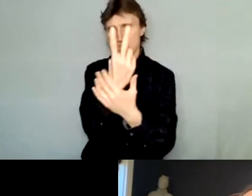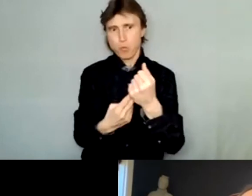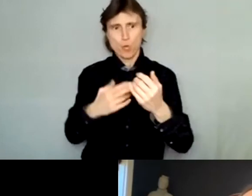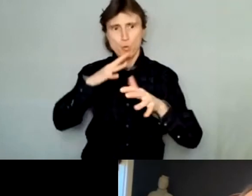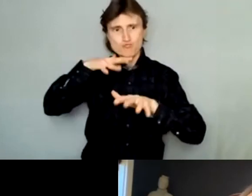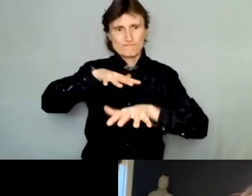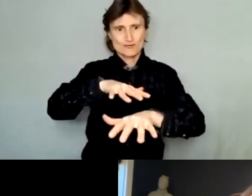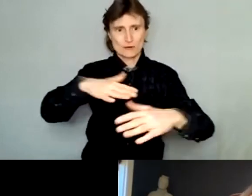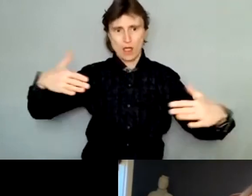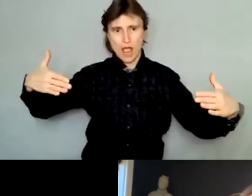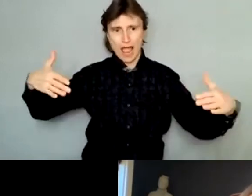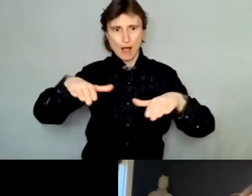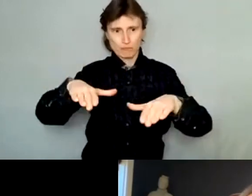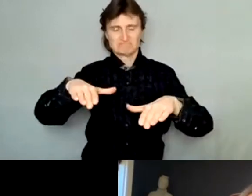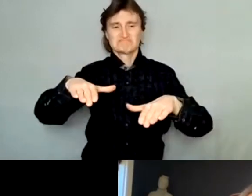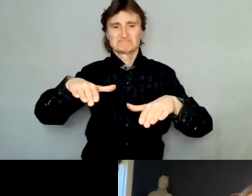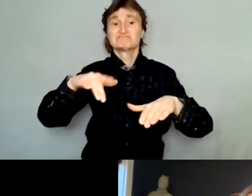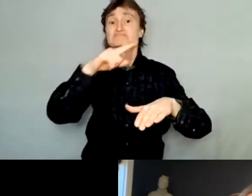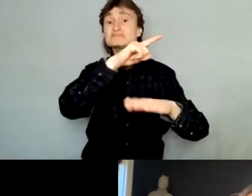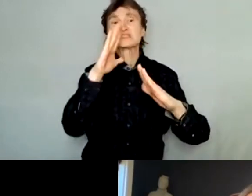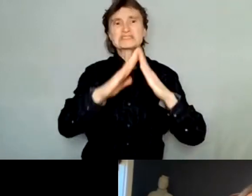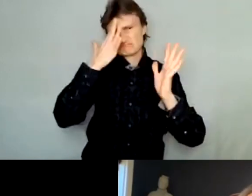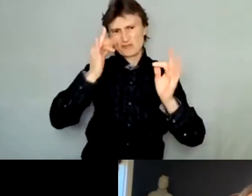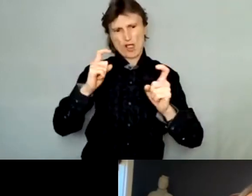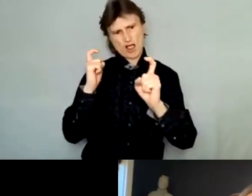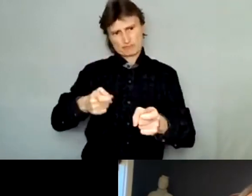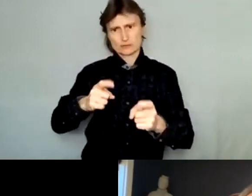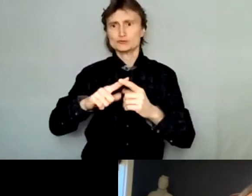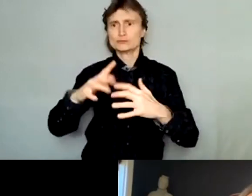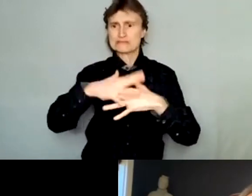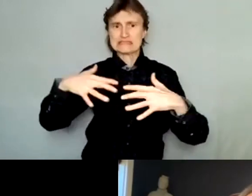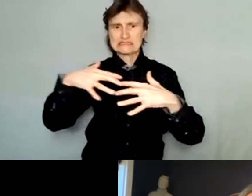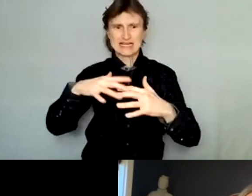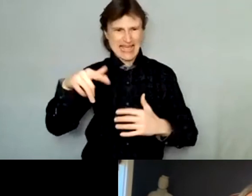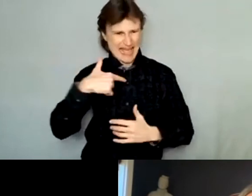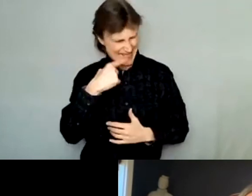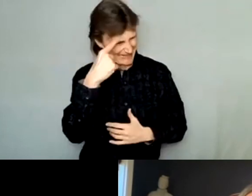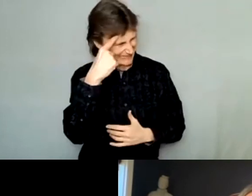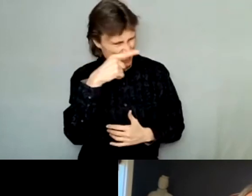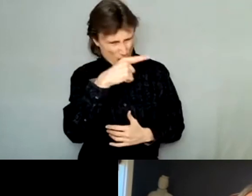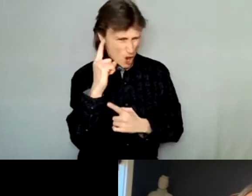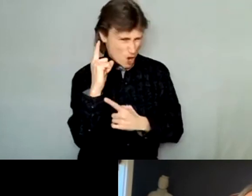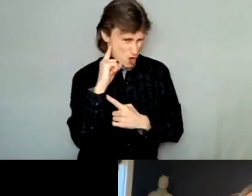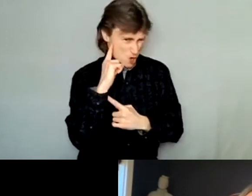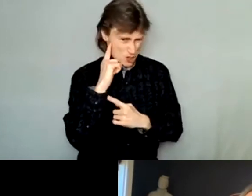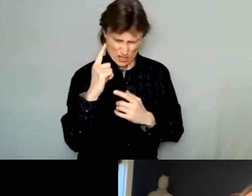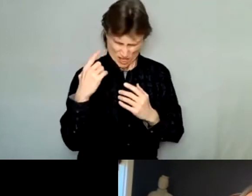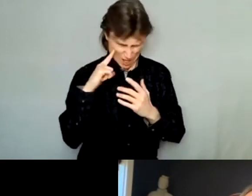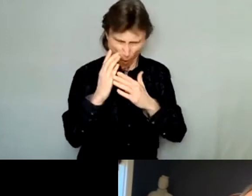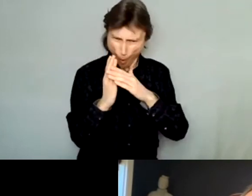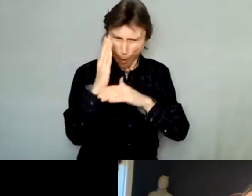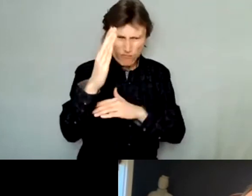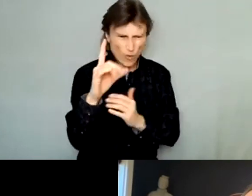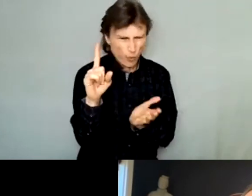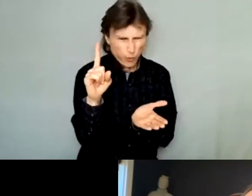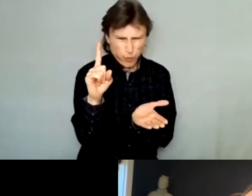And I am going to get this number wrong but someone told me that there are well over 1000